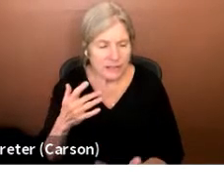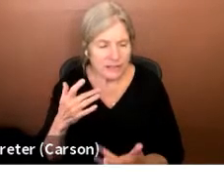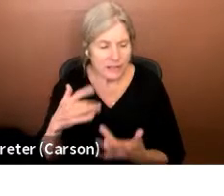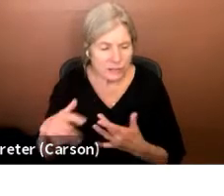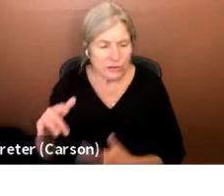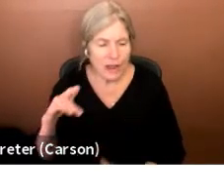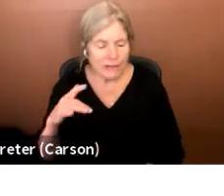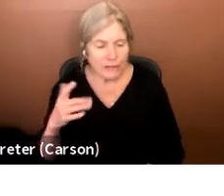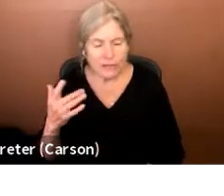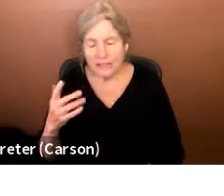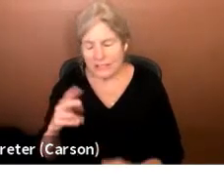And also